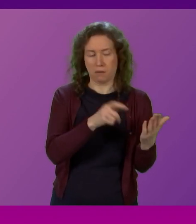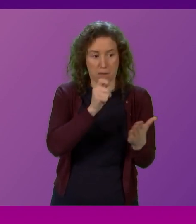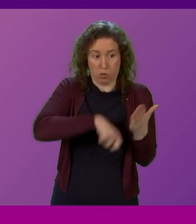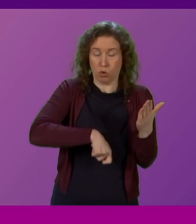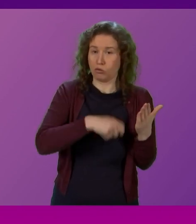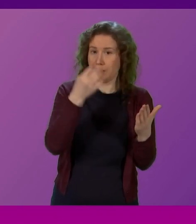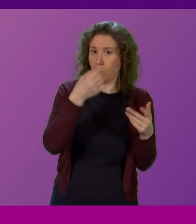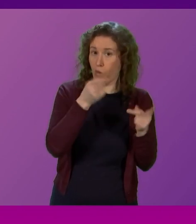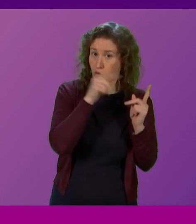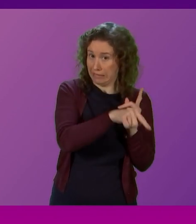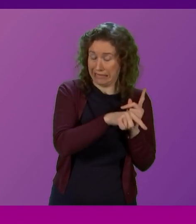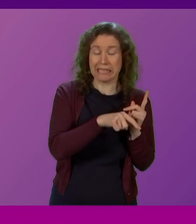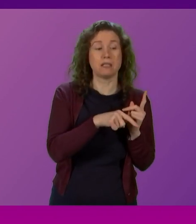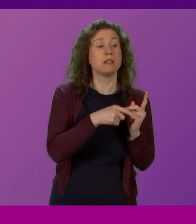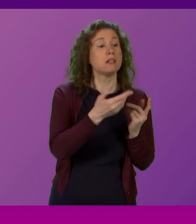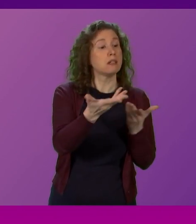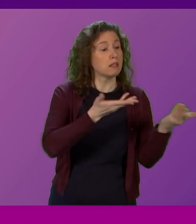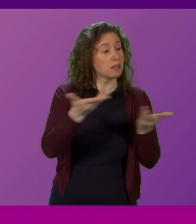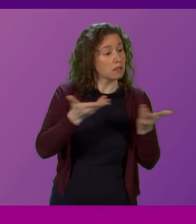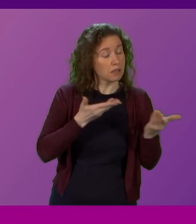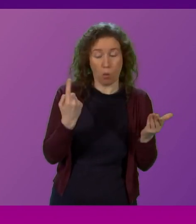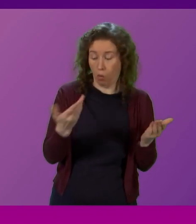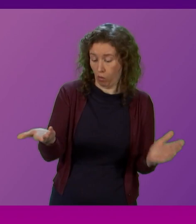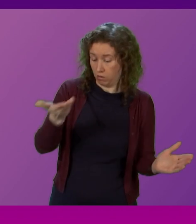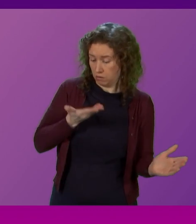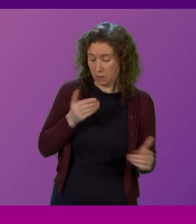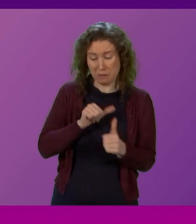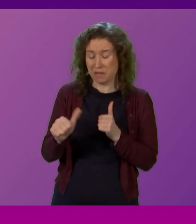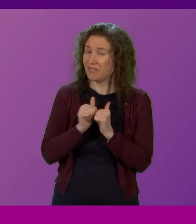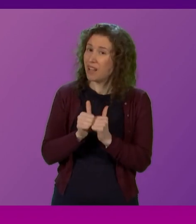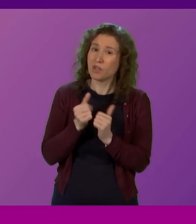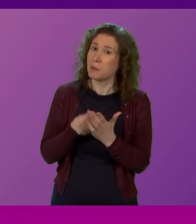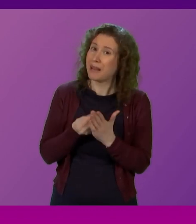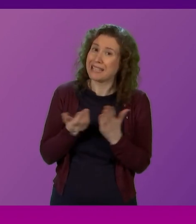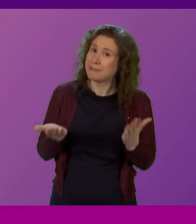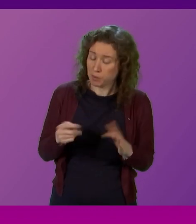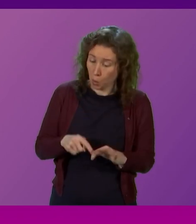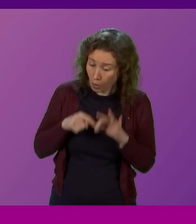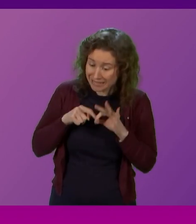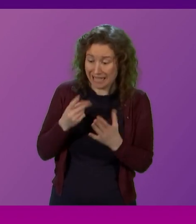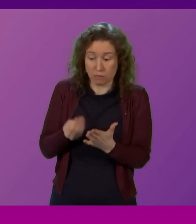The bid that was received from that yard represented the best value for money in terms of quality and price.